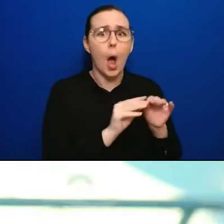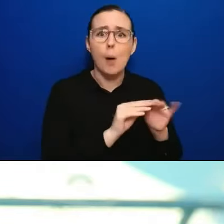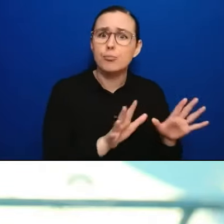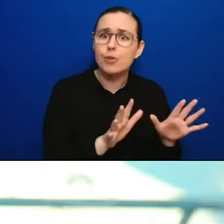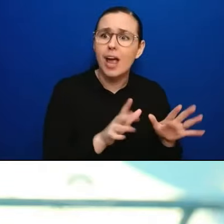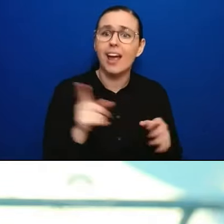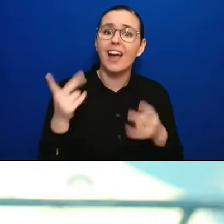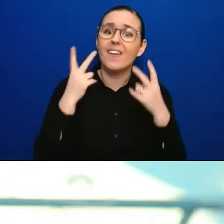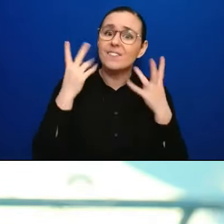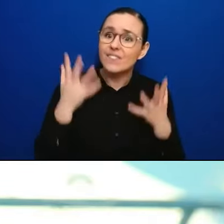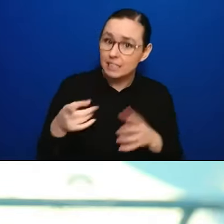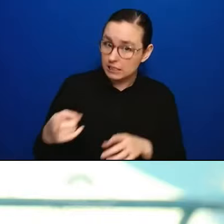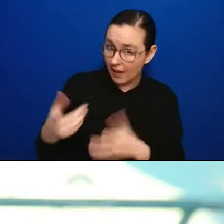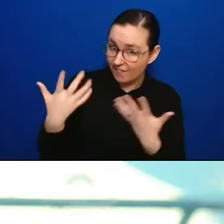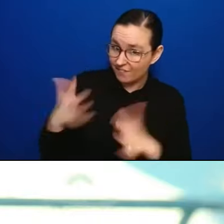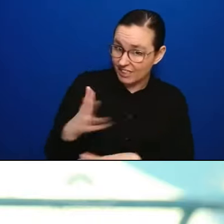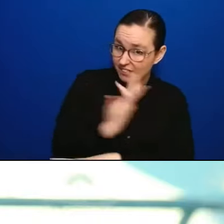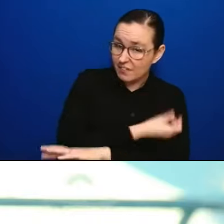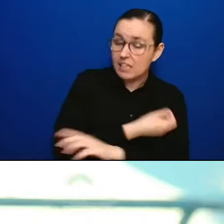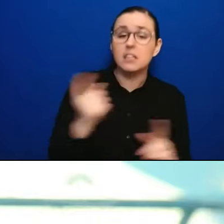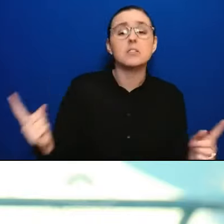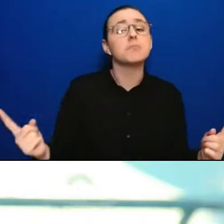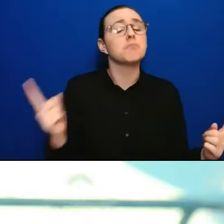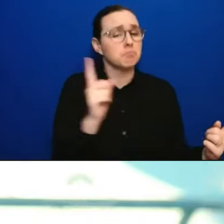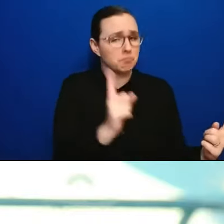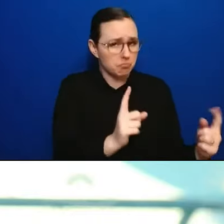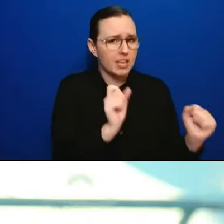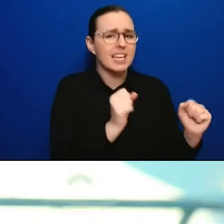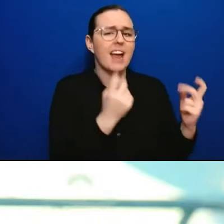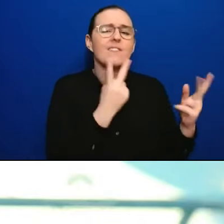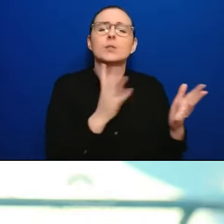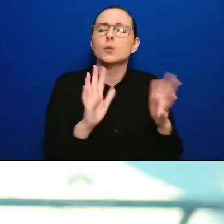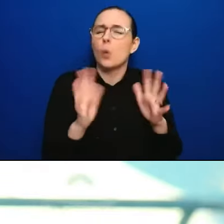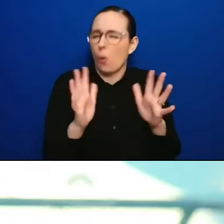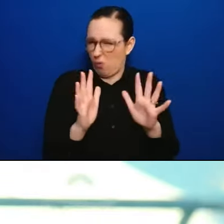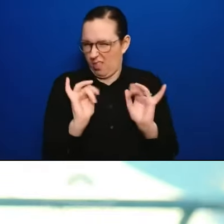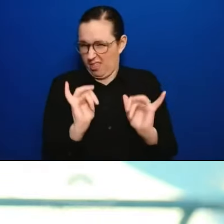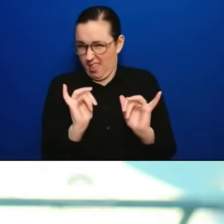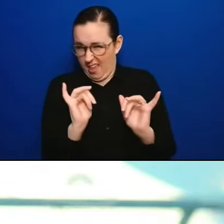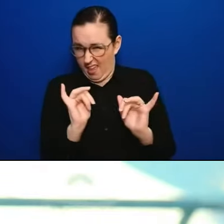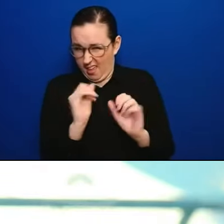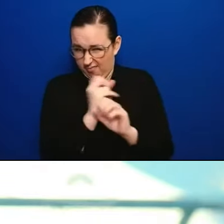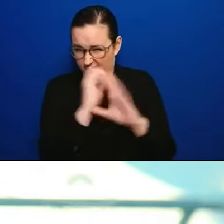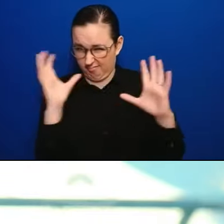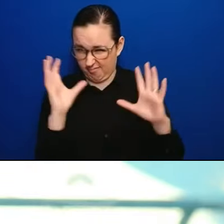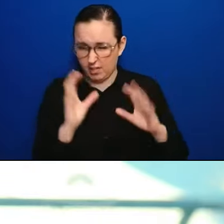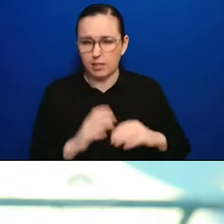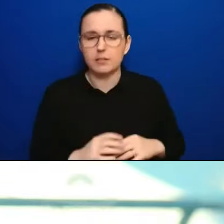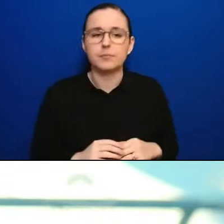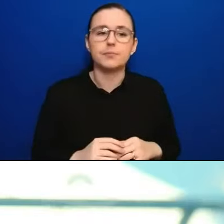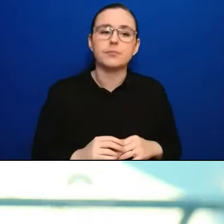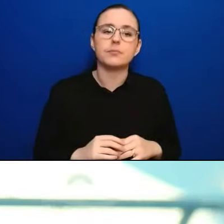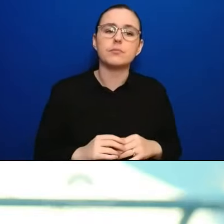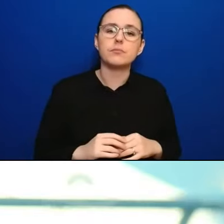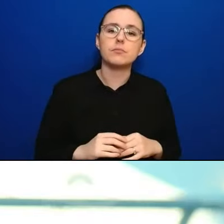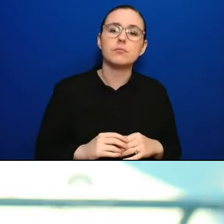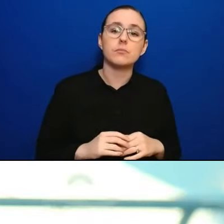vaccinated protected visitor can come in for every resident, even during an outbreak so they get that extra support that